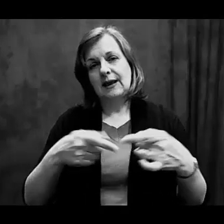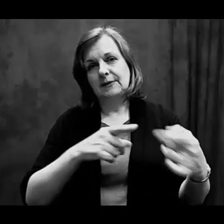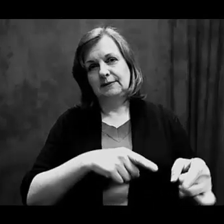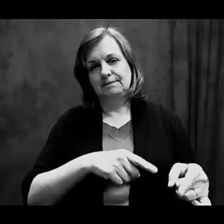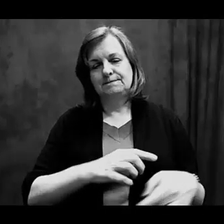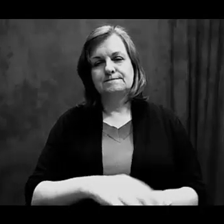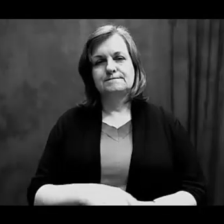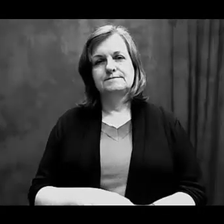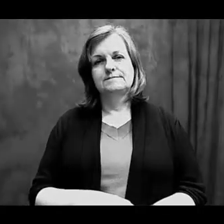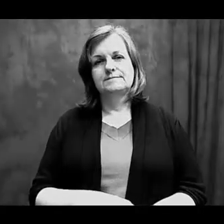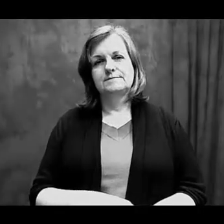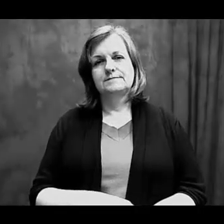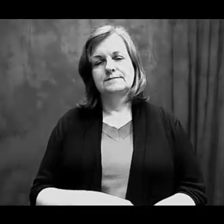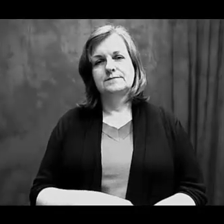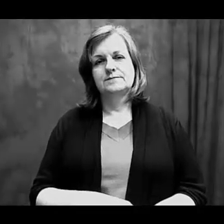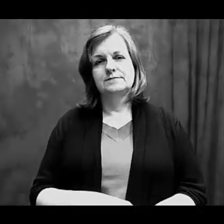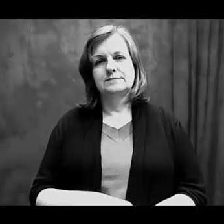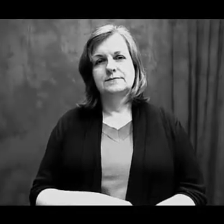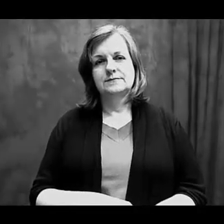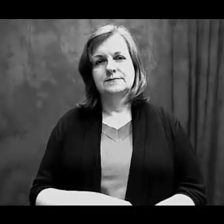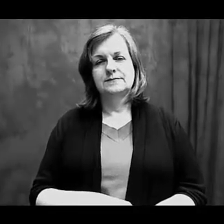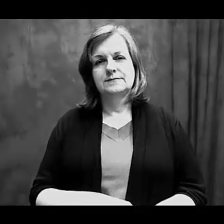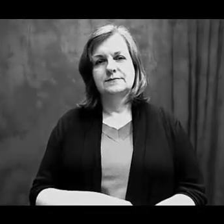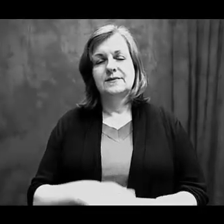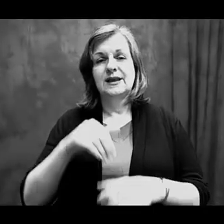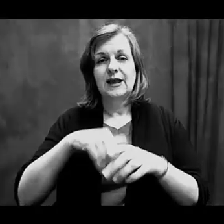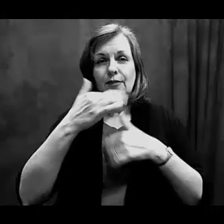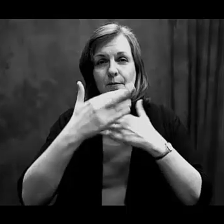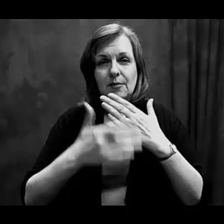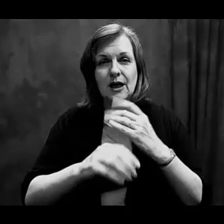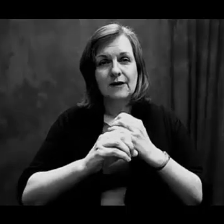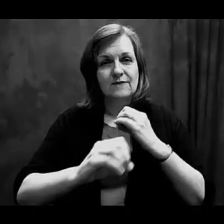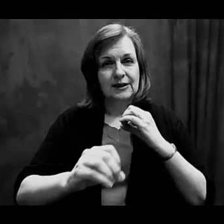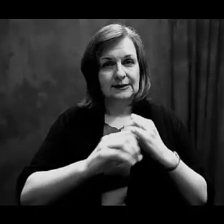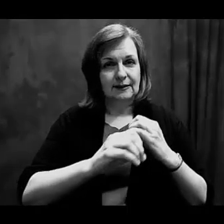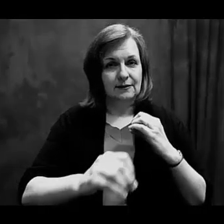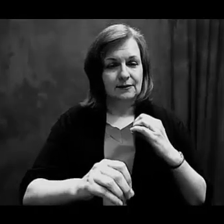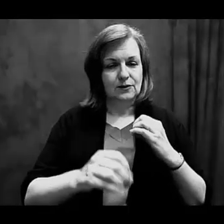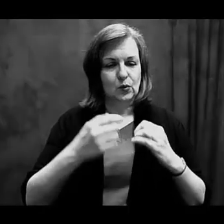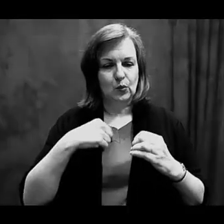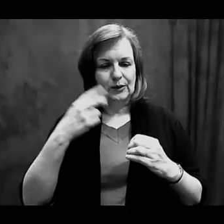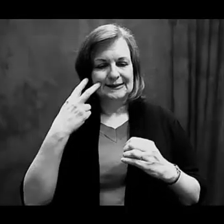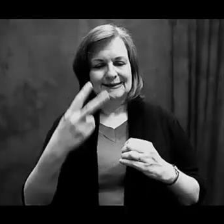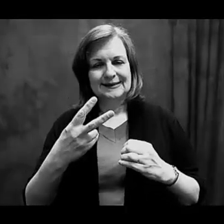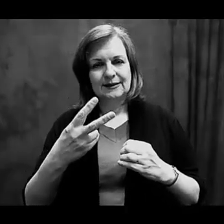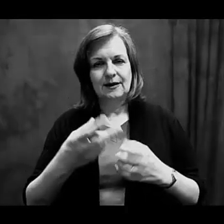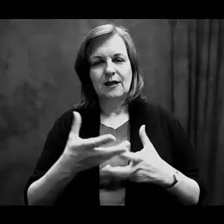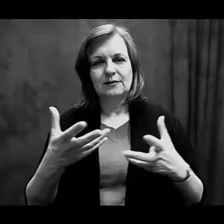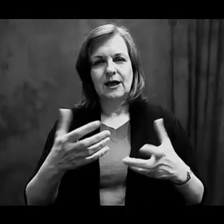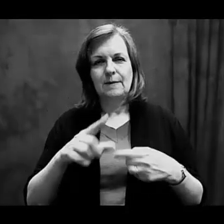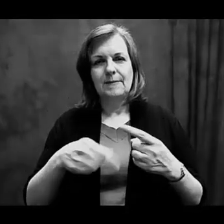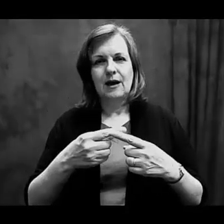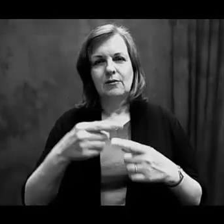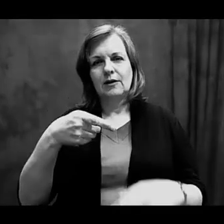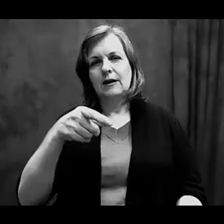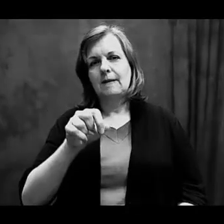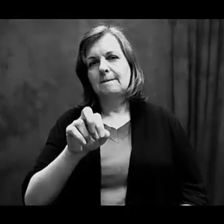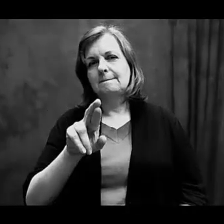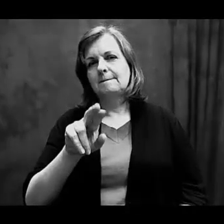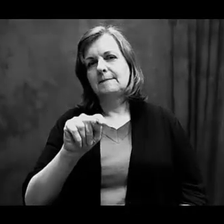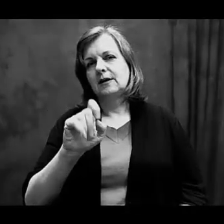you have to know where you're doing gas exchange to know what is going what direction! in your